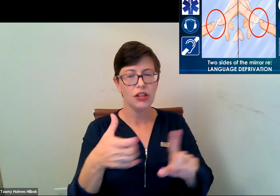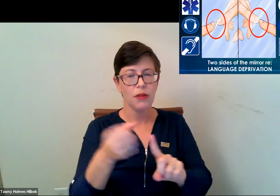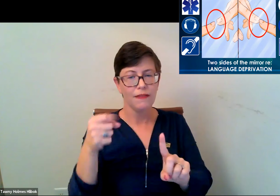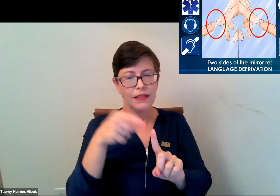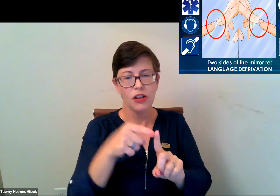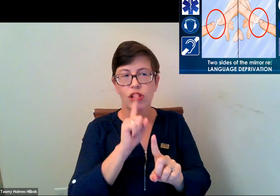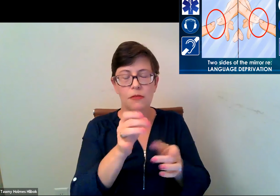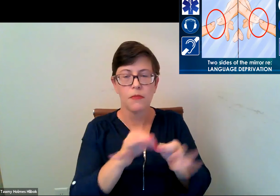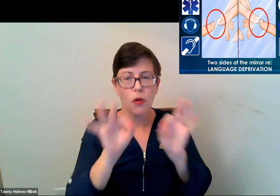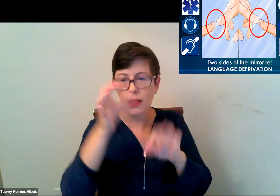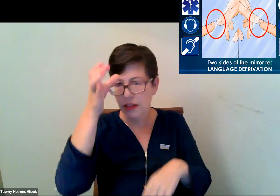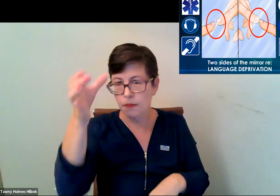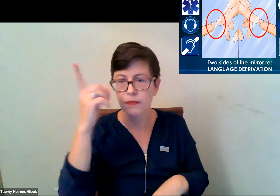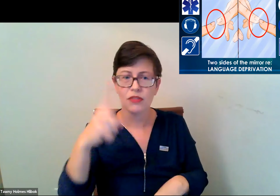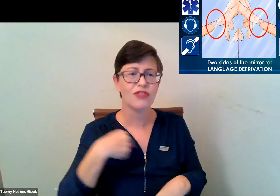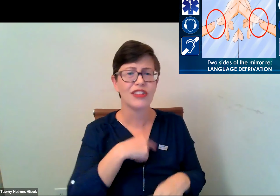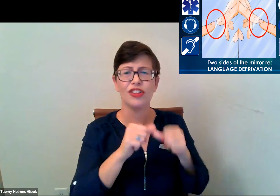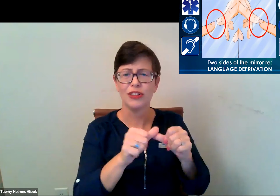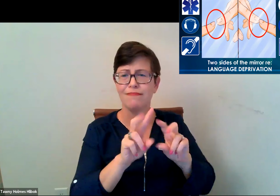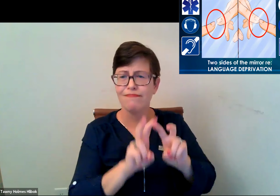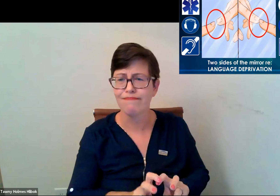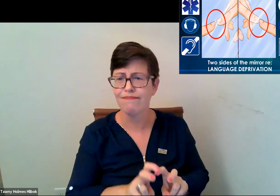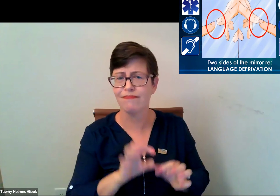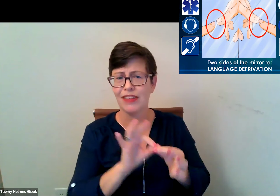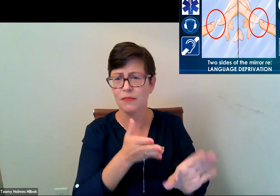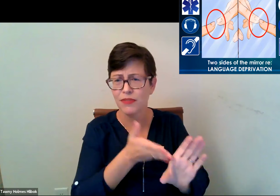trauma growing up as children so language deprivation is a critical